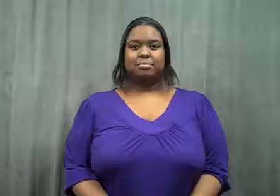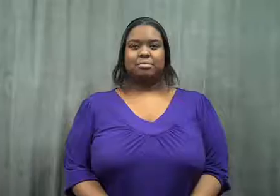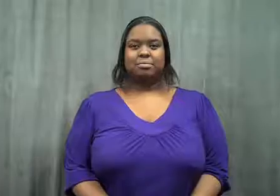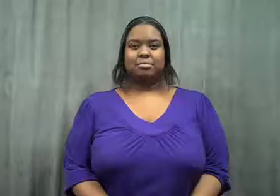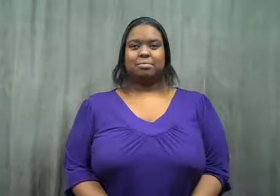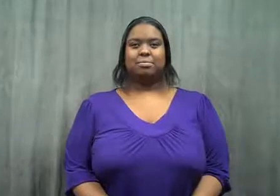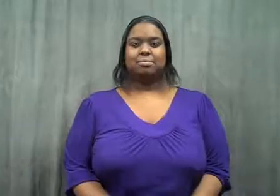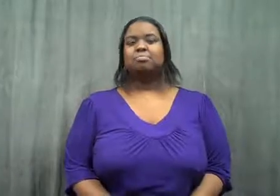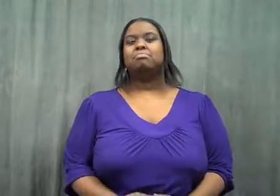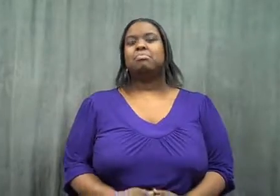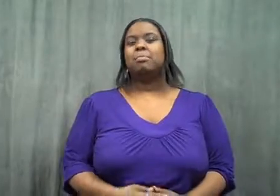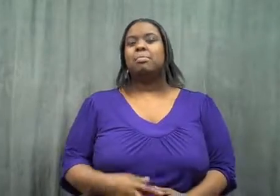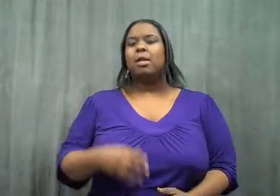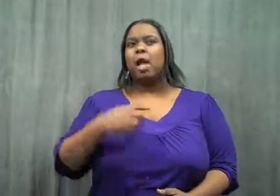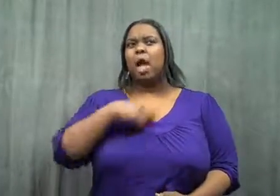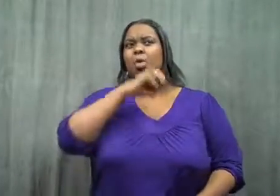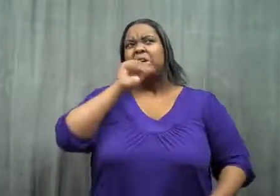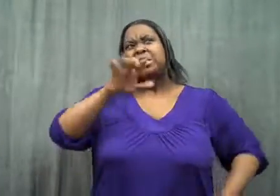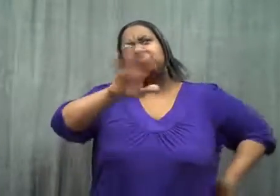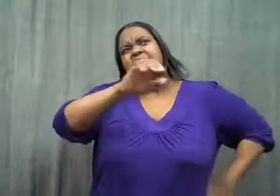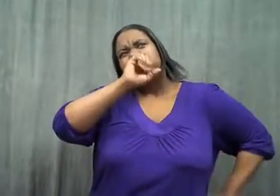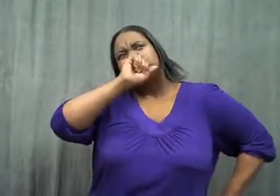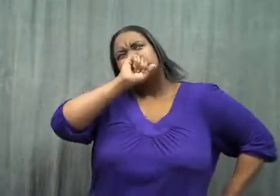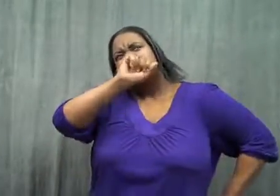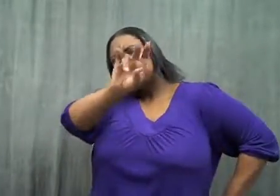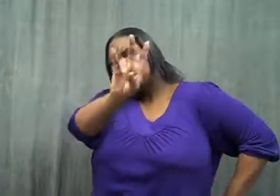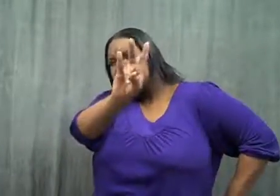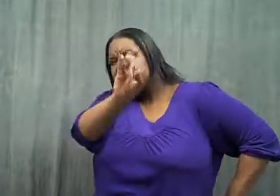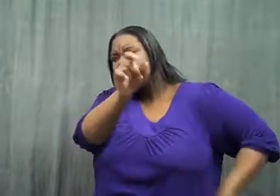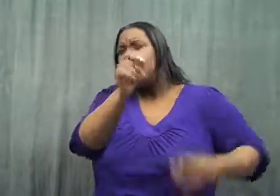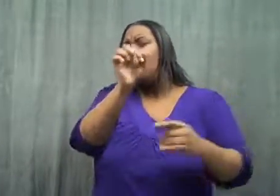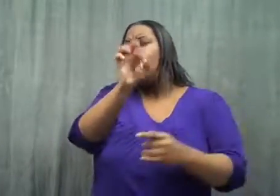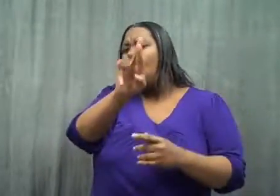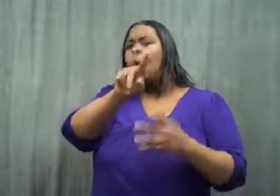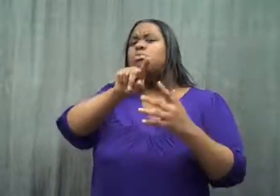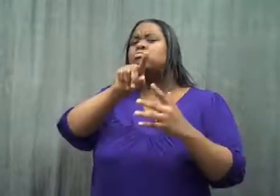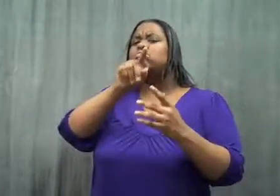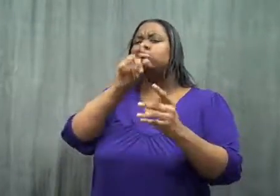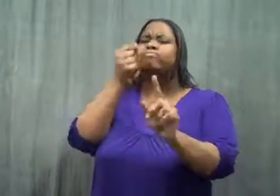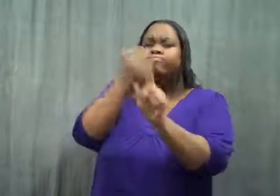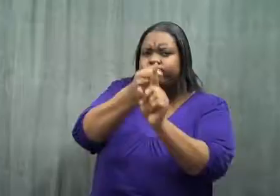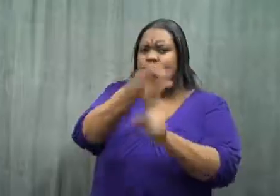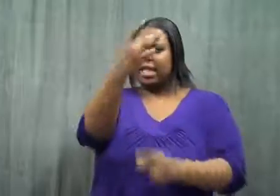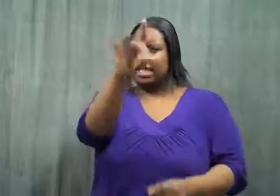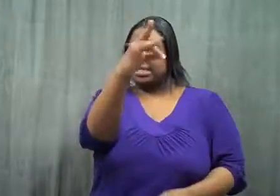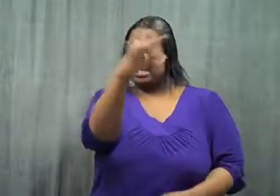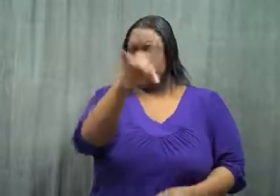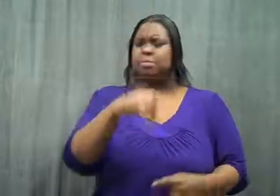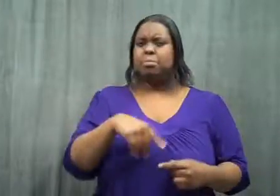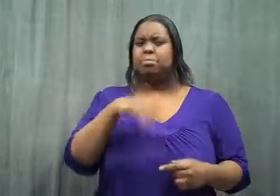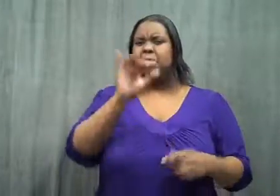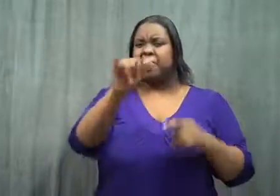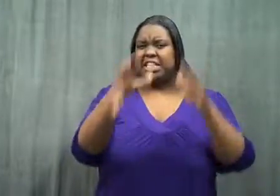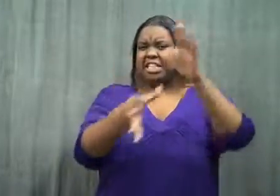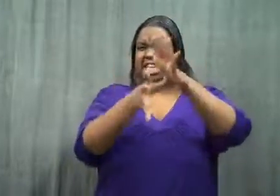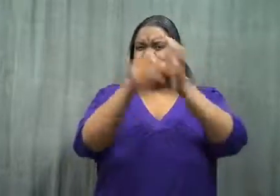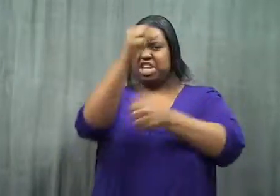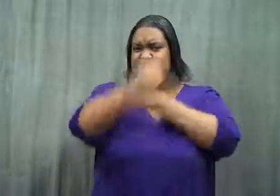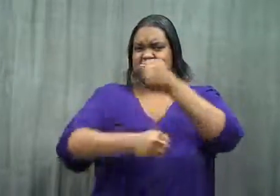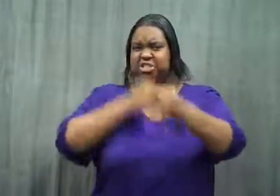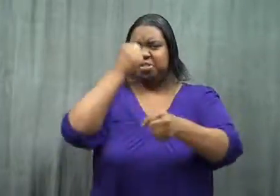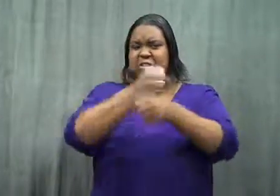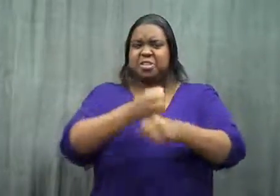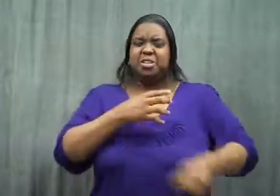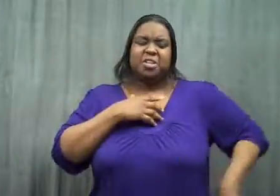I was 17, or maybe I hit 18. It was my senior year.